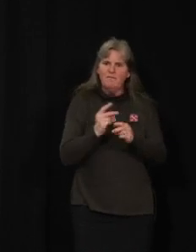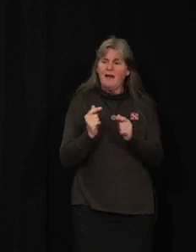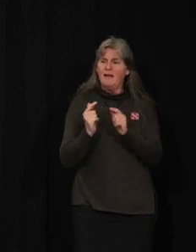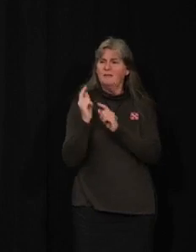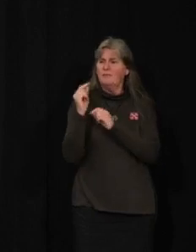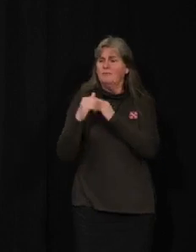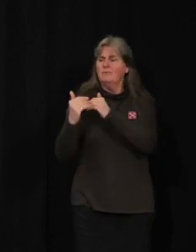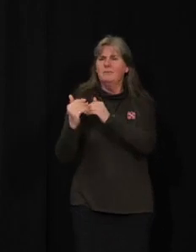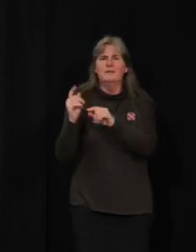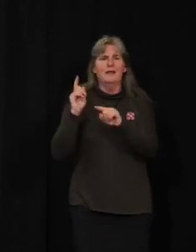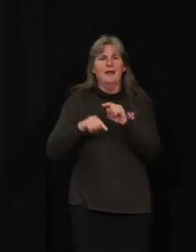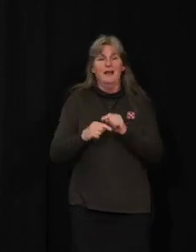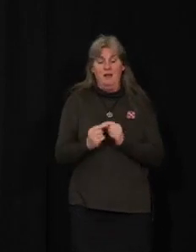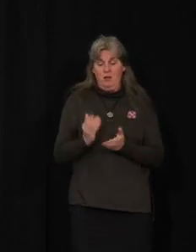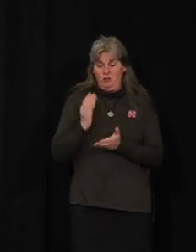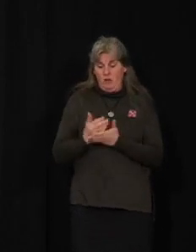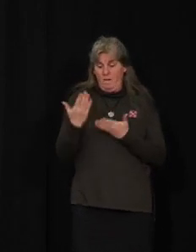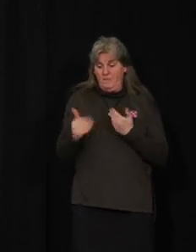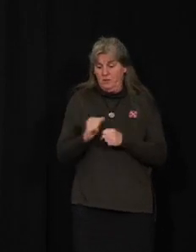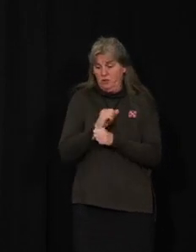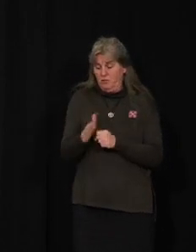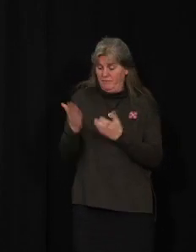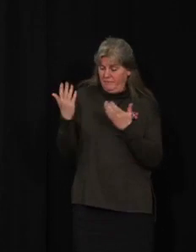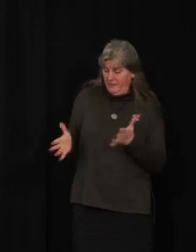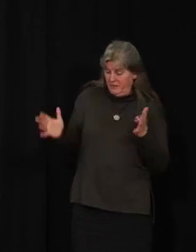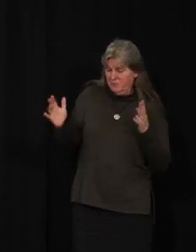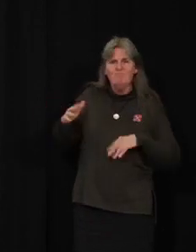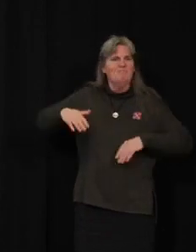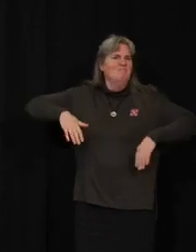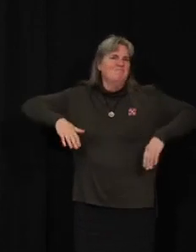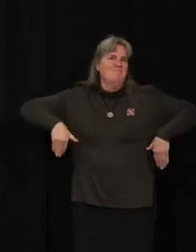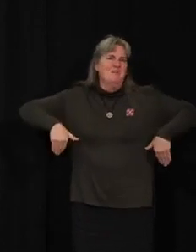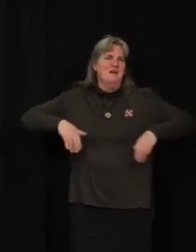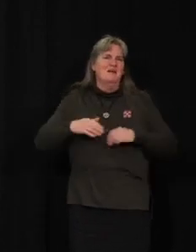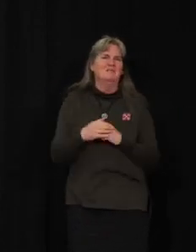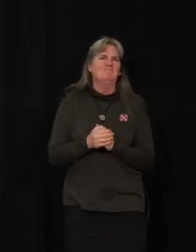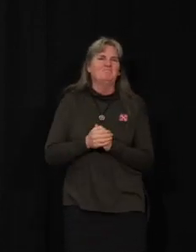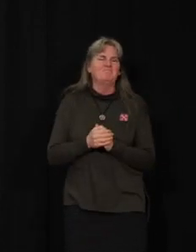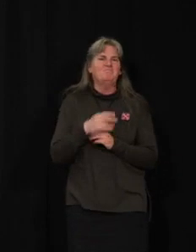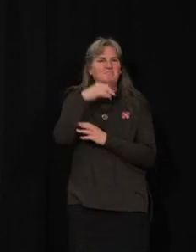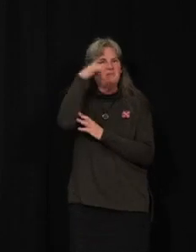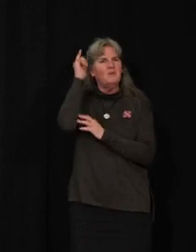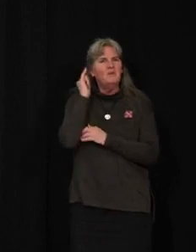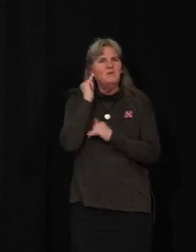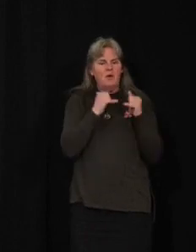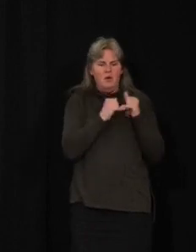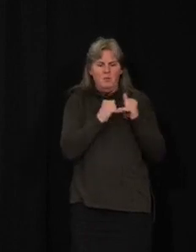If we keep our borders controlled, we can look at relaxing measures.